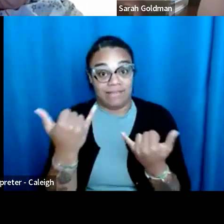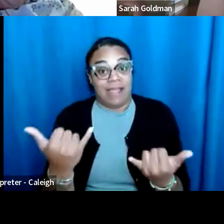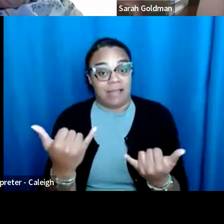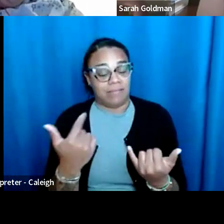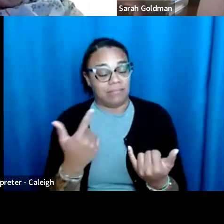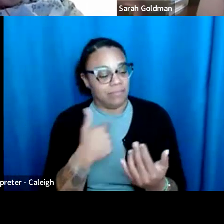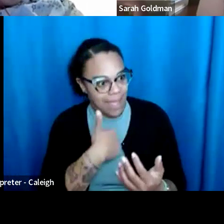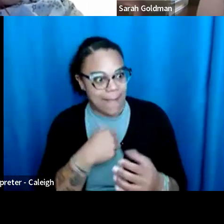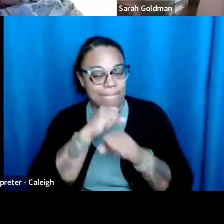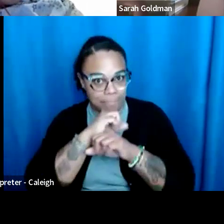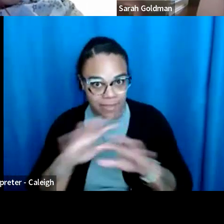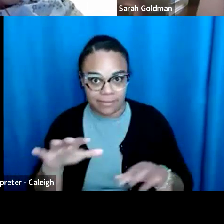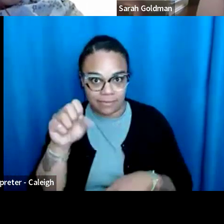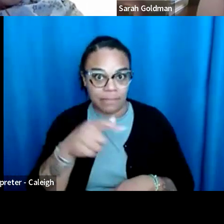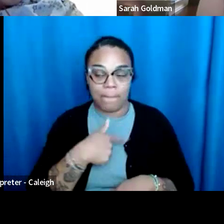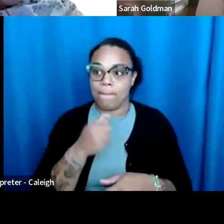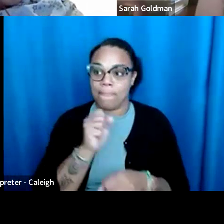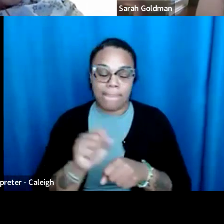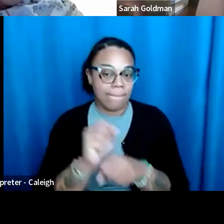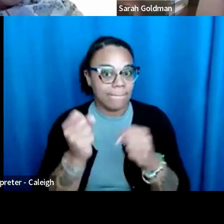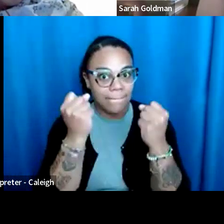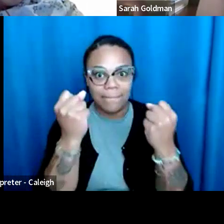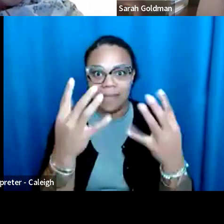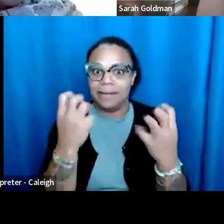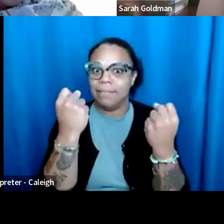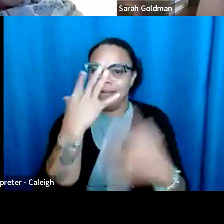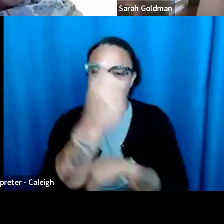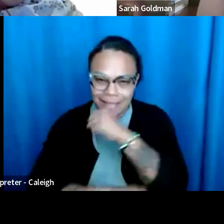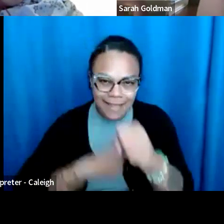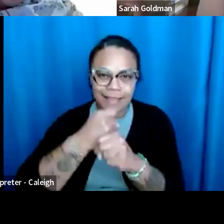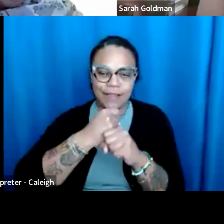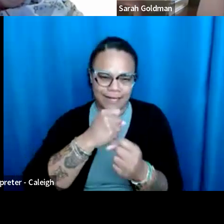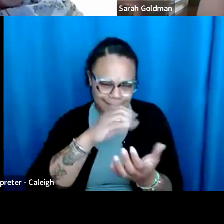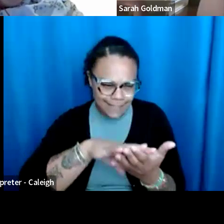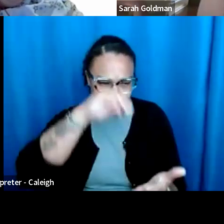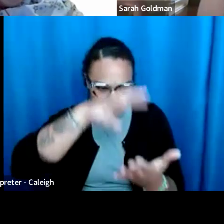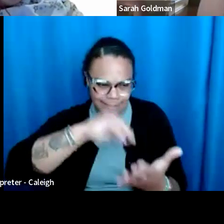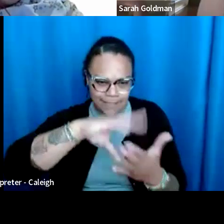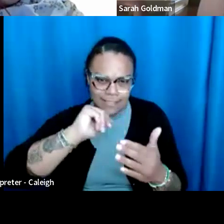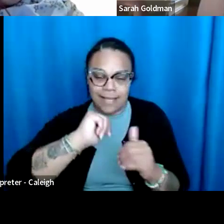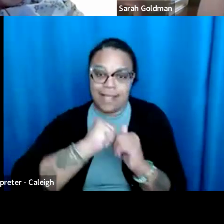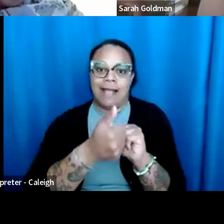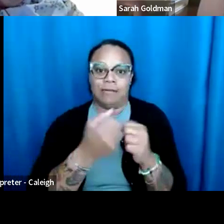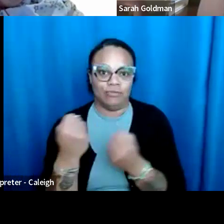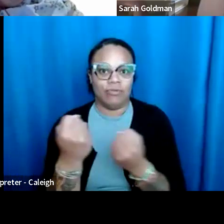and worked many, many years to be able to learn how to drive, and I got assistance with paying for a vehicle,